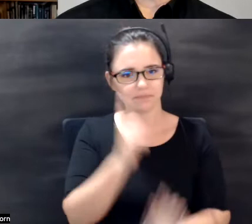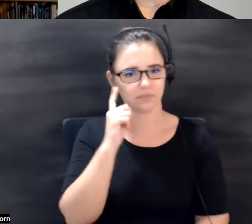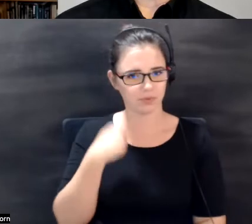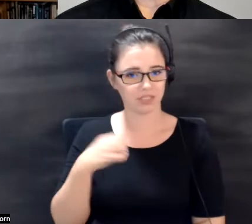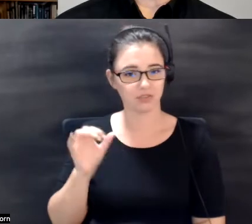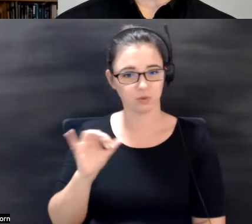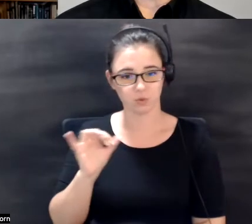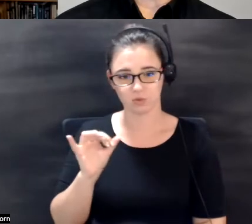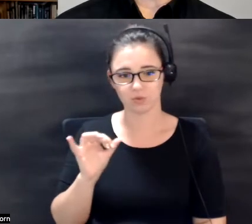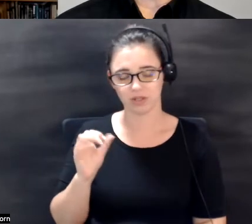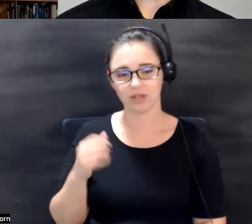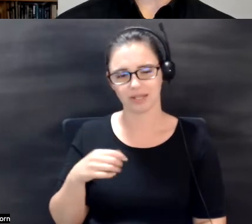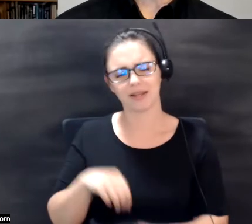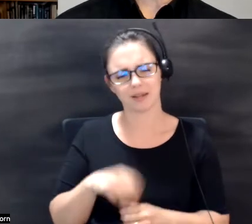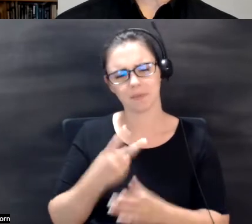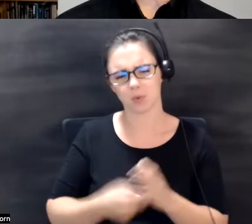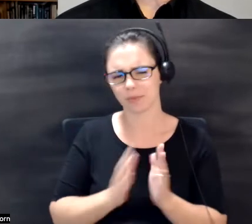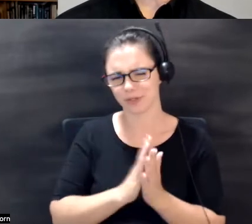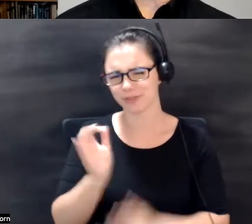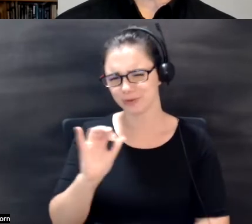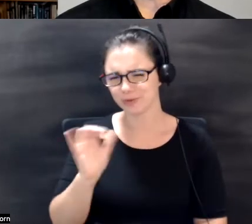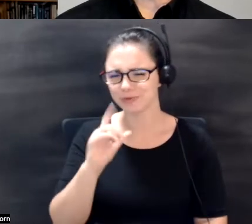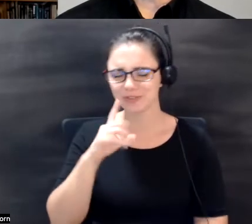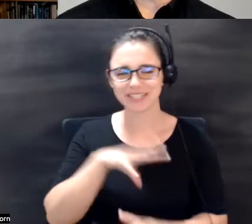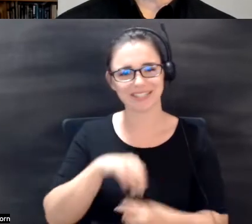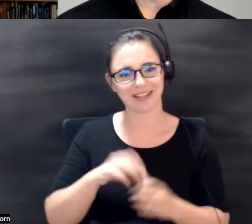probably in both worlds. Probably in a-- it's in a lot of my writing.